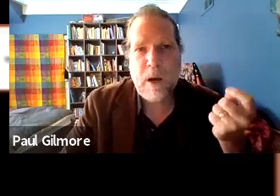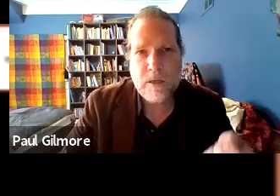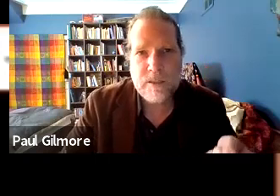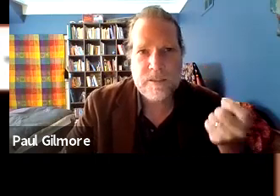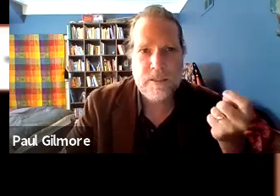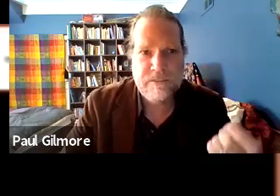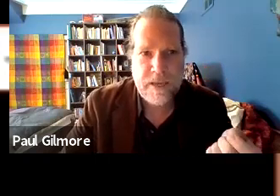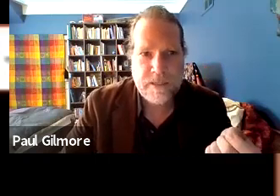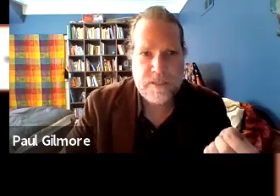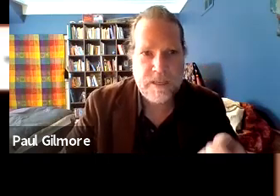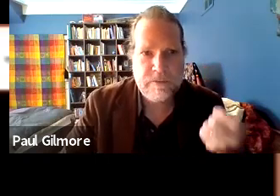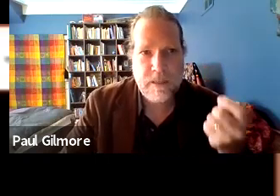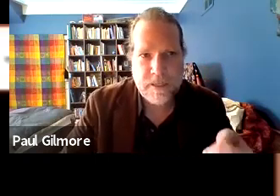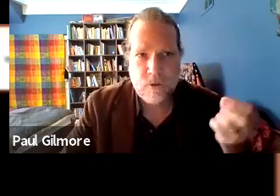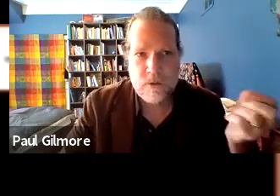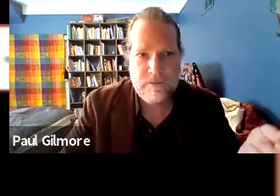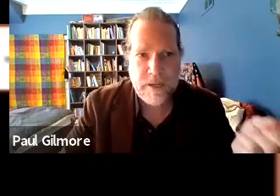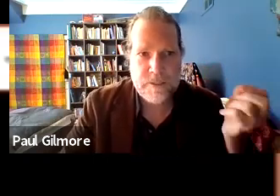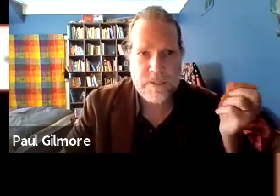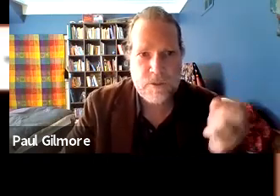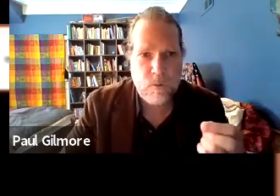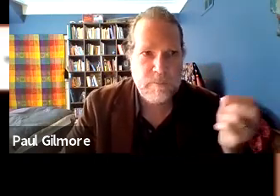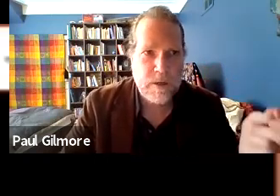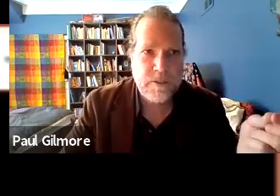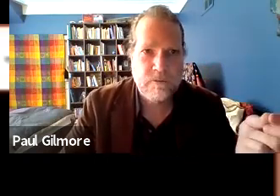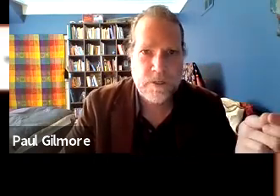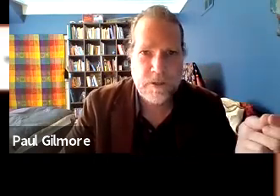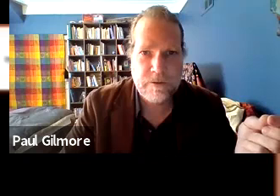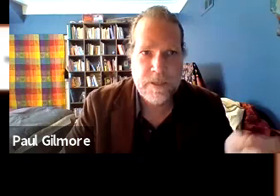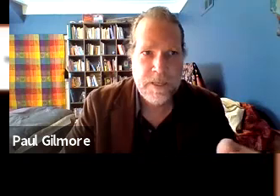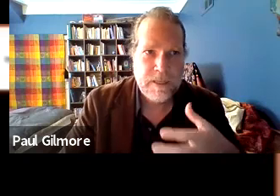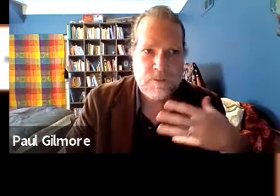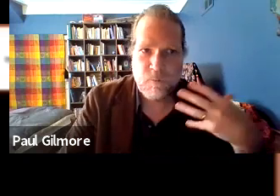partisan effects. They give electoral advantages to one party over another. That's